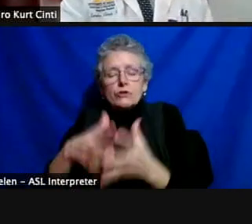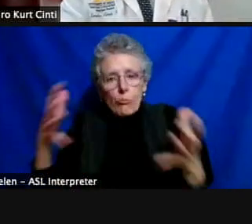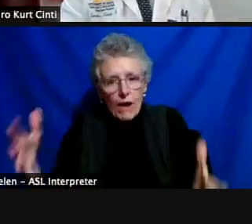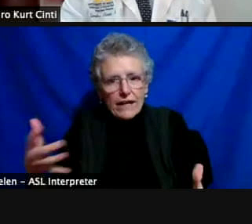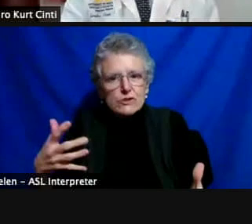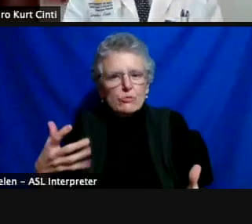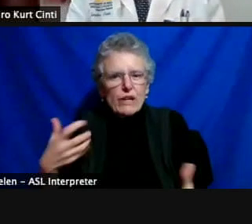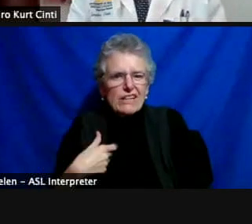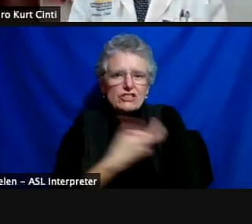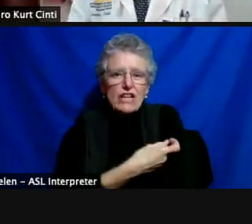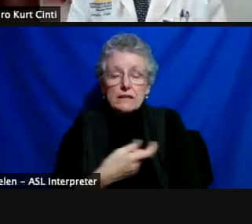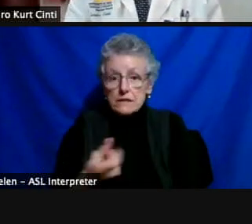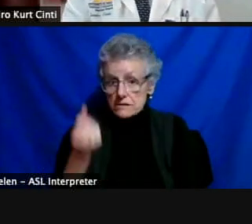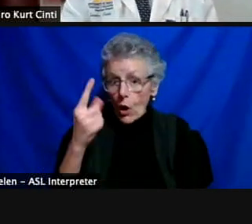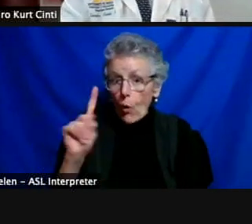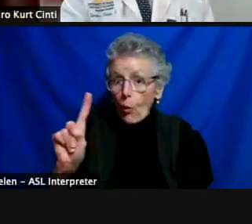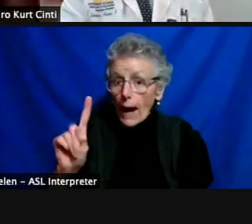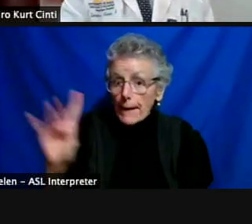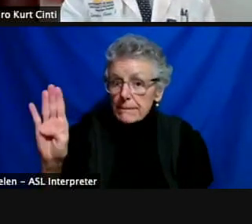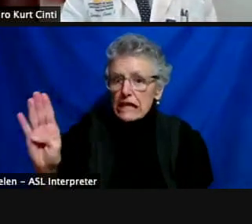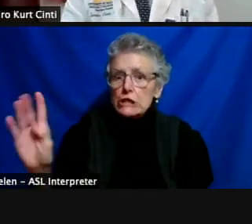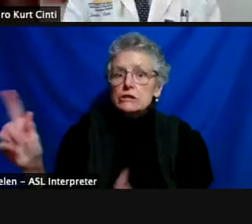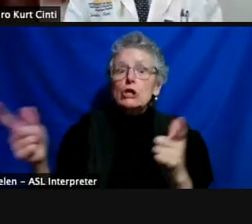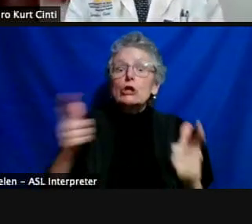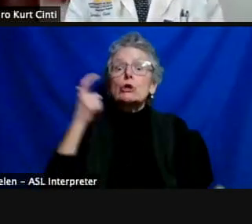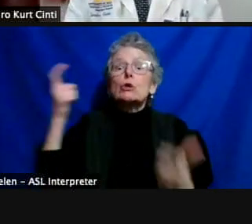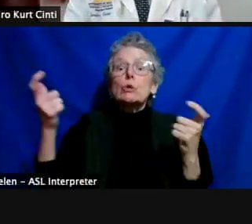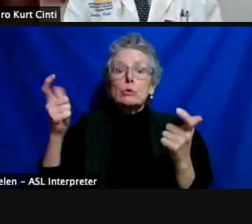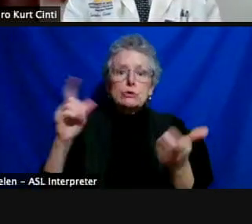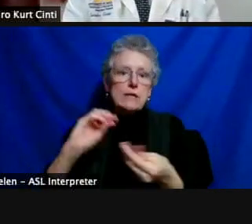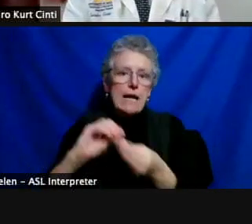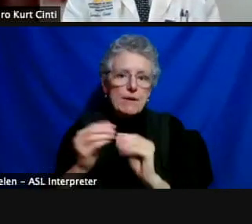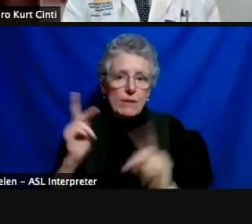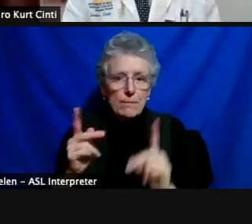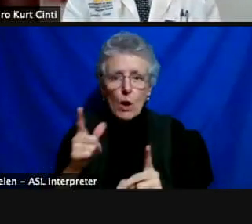1B is a really large group. When you talk about 65 and over, and those with medical conditions,